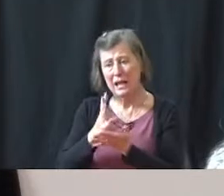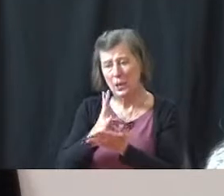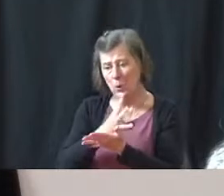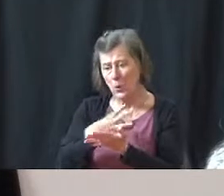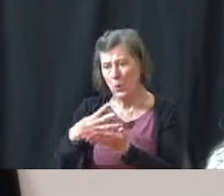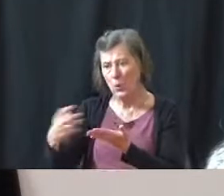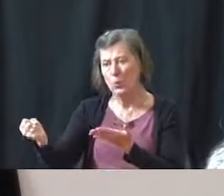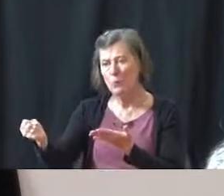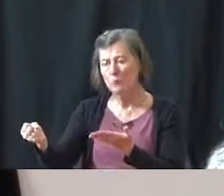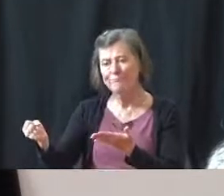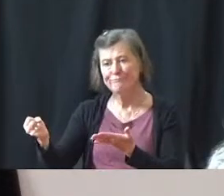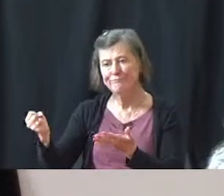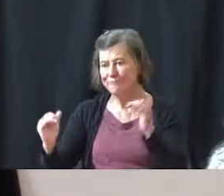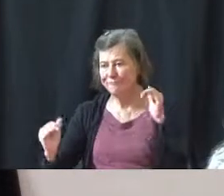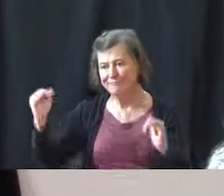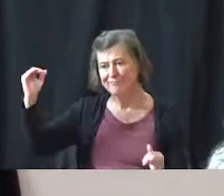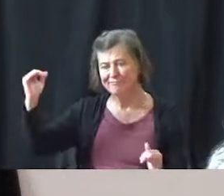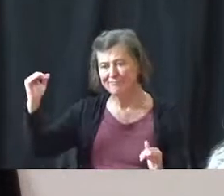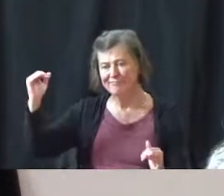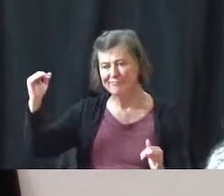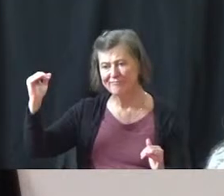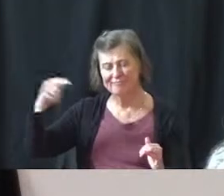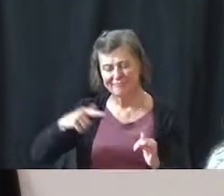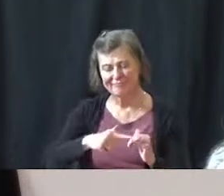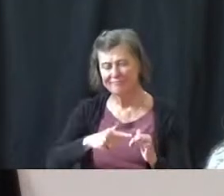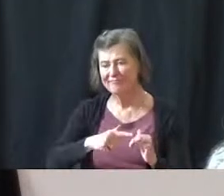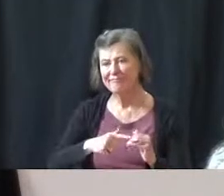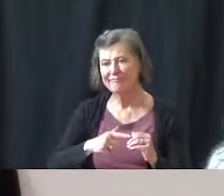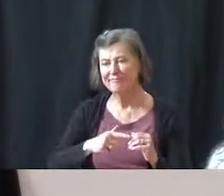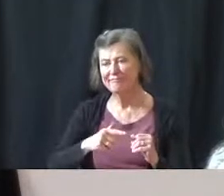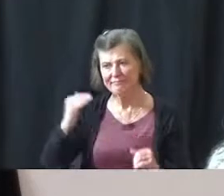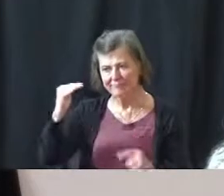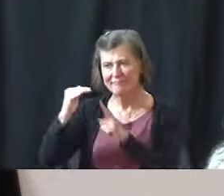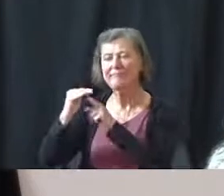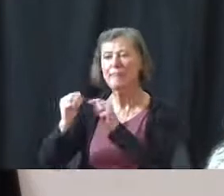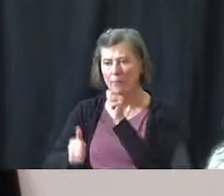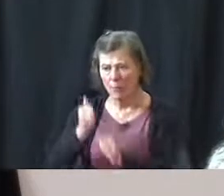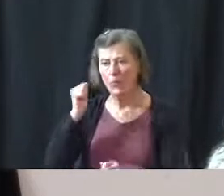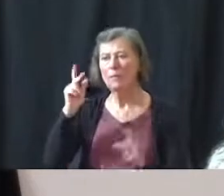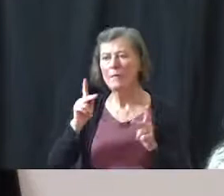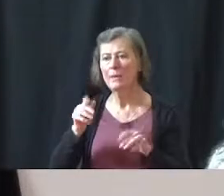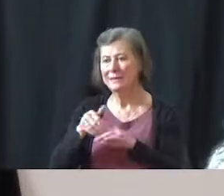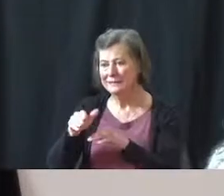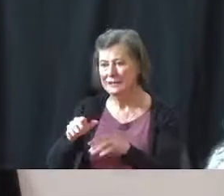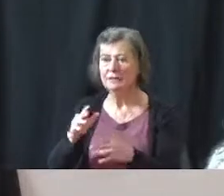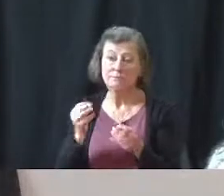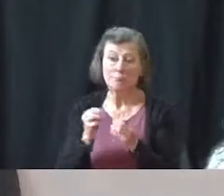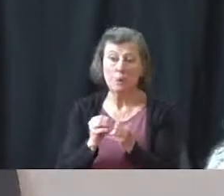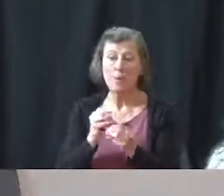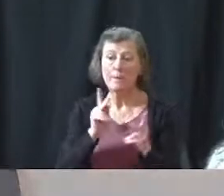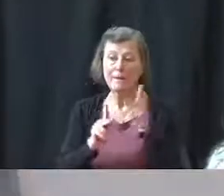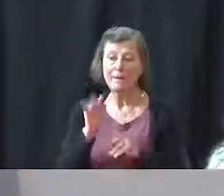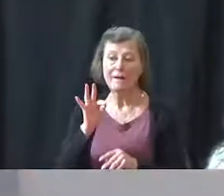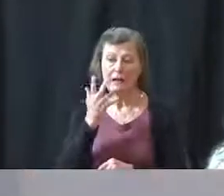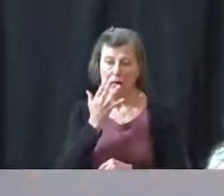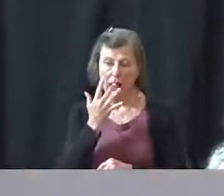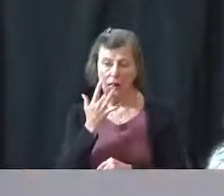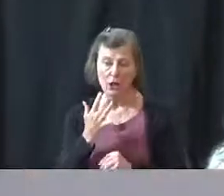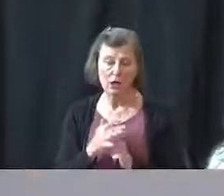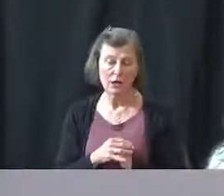Disproportionate number of soldiers being sent over there, of course, were people of color Against the advice of practically everyone,